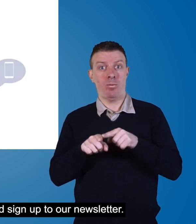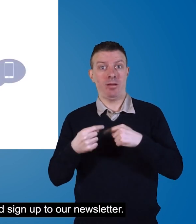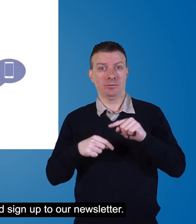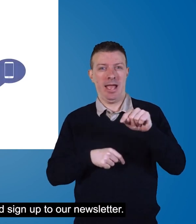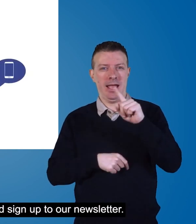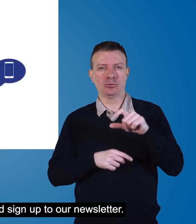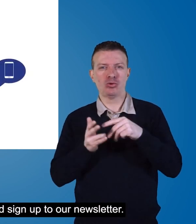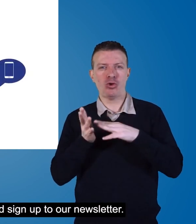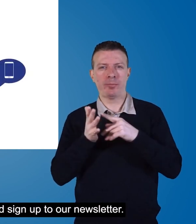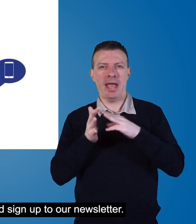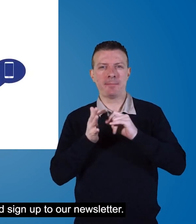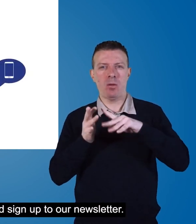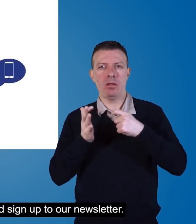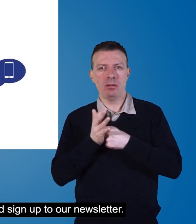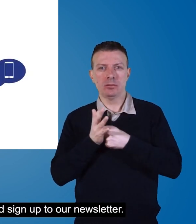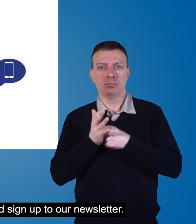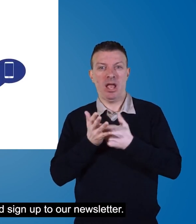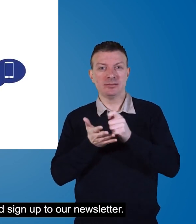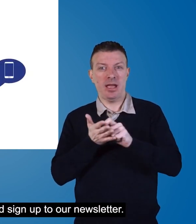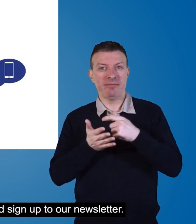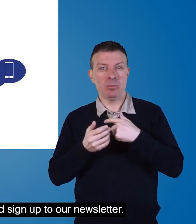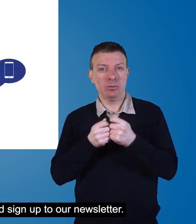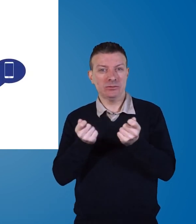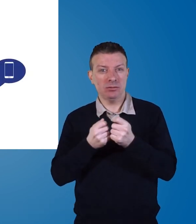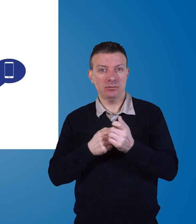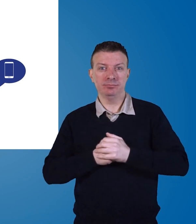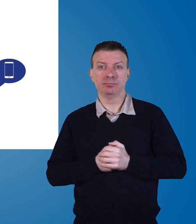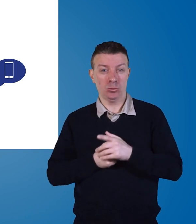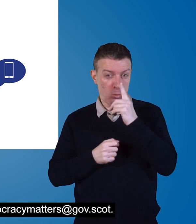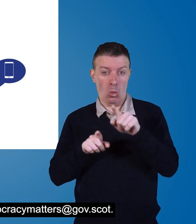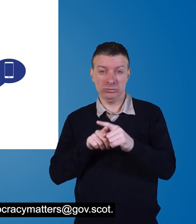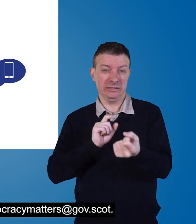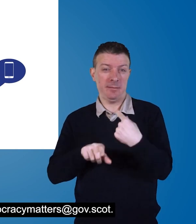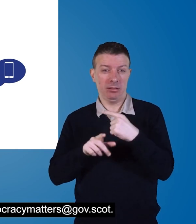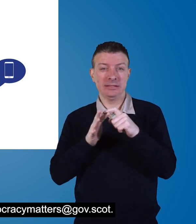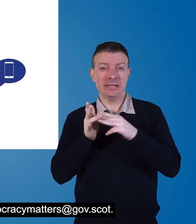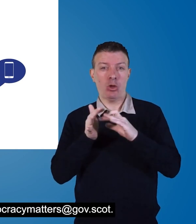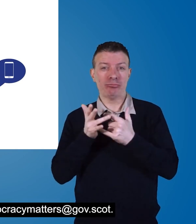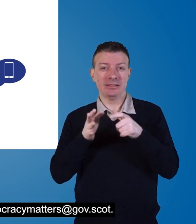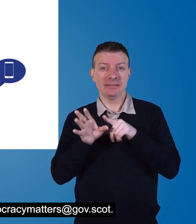us @commempower and sign up to our newsletter. You can also email us at